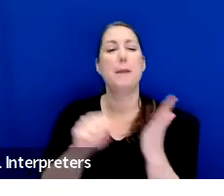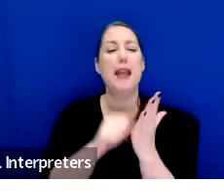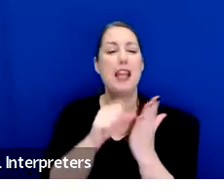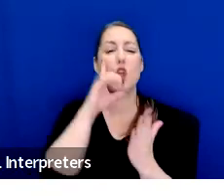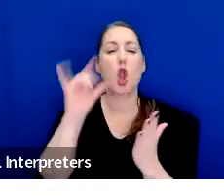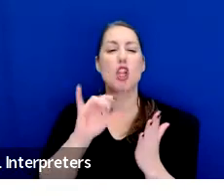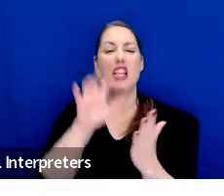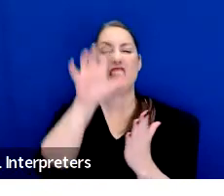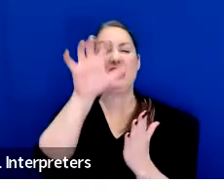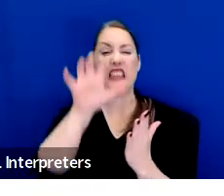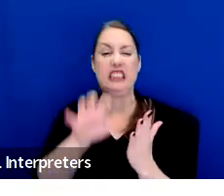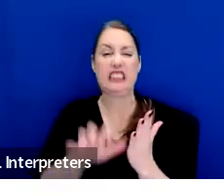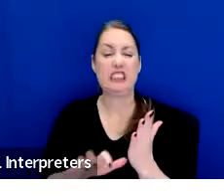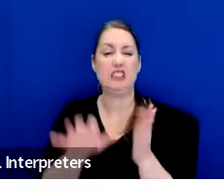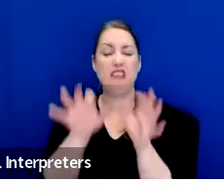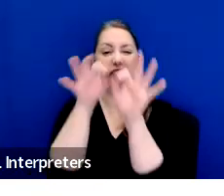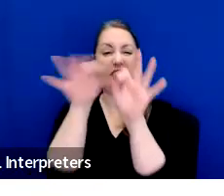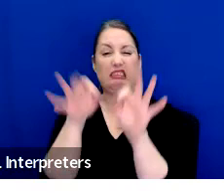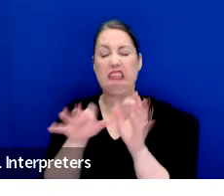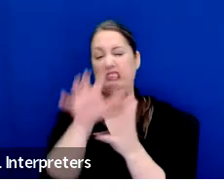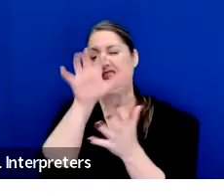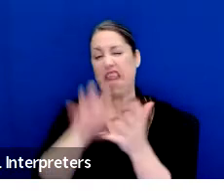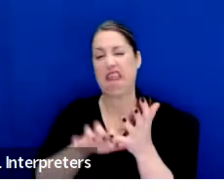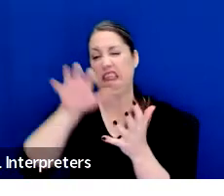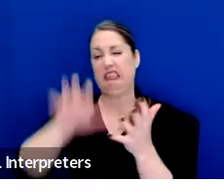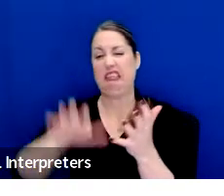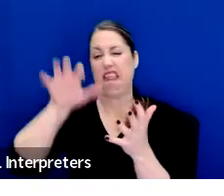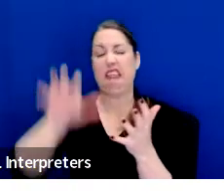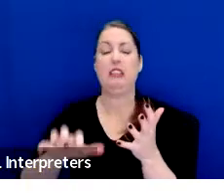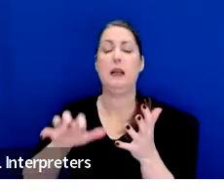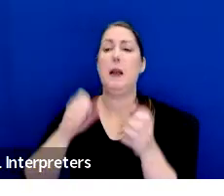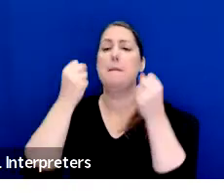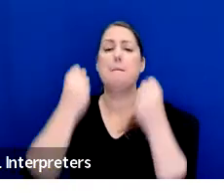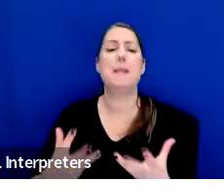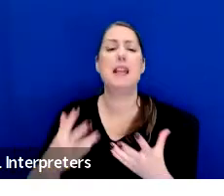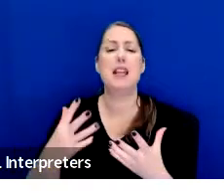Like, all these, like, links out to everything hot, like, highlights.